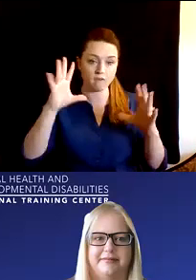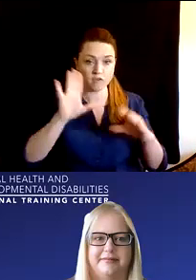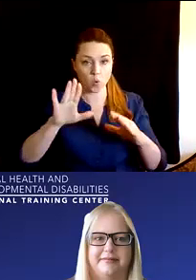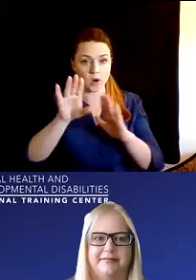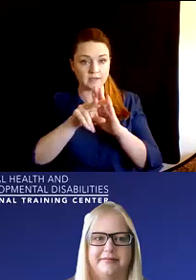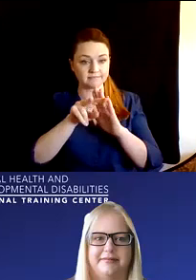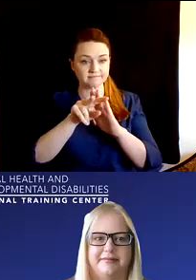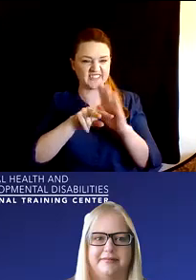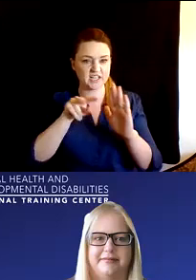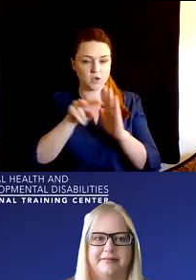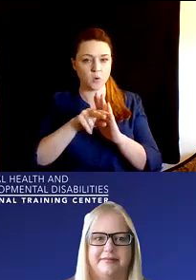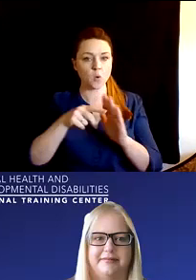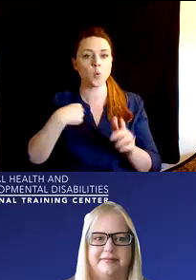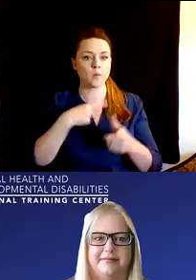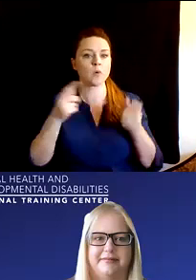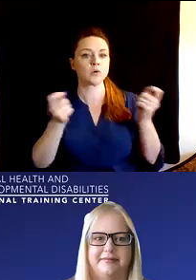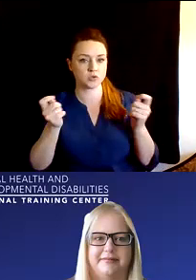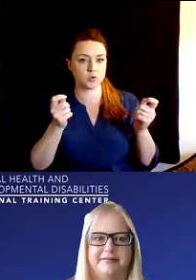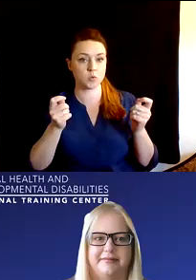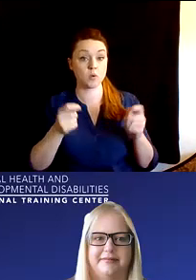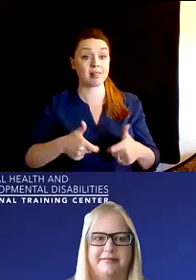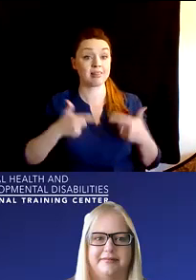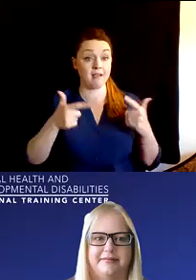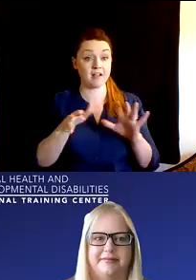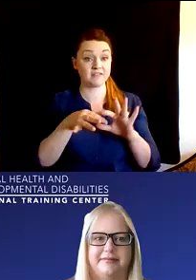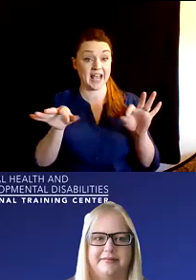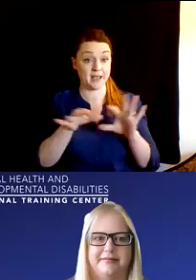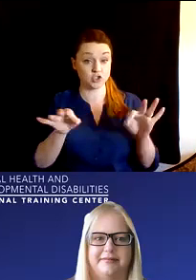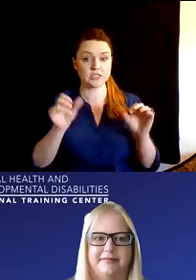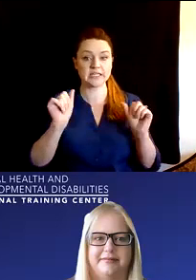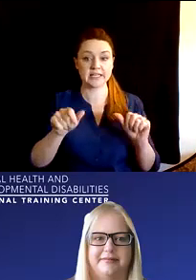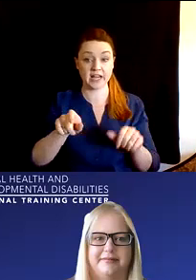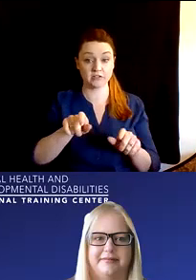This webinar is being live captioned. You can turn on captions in the Zoom window